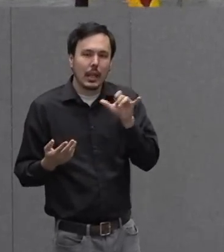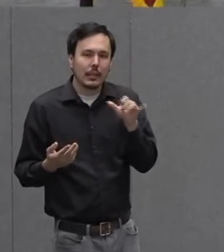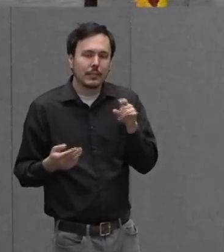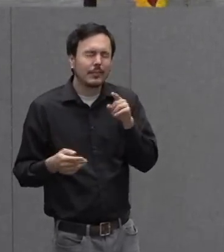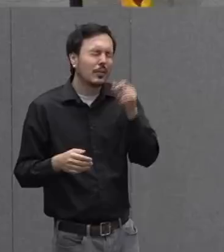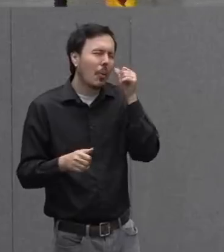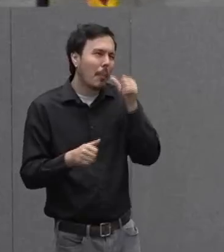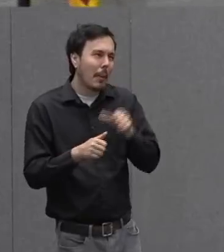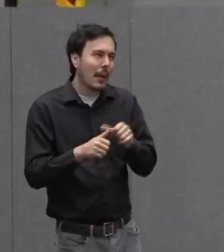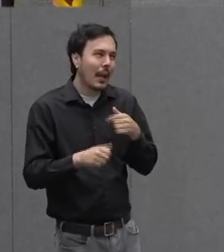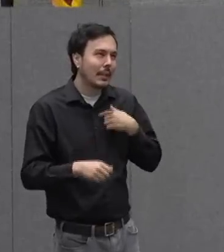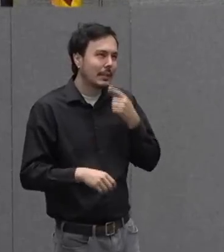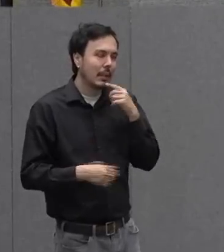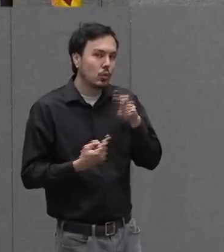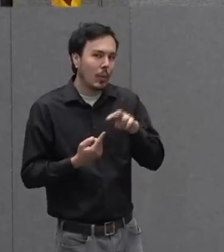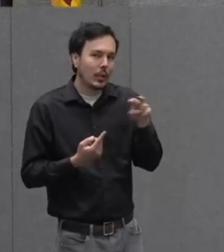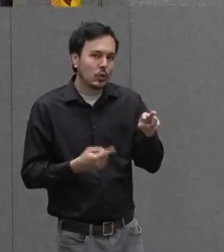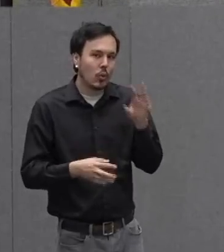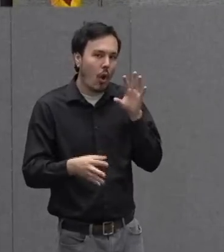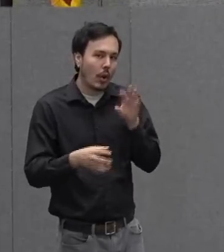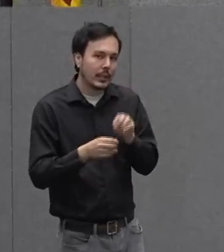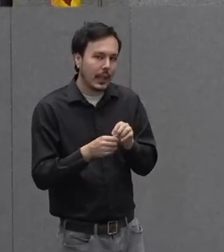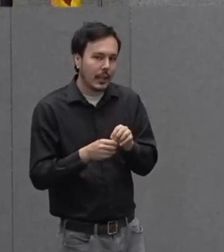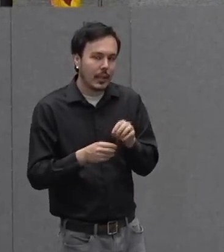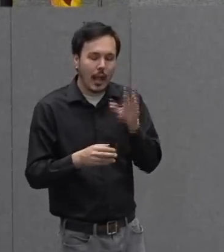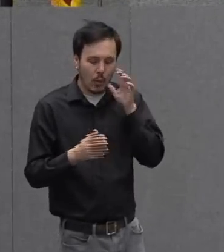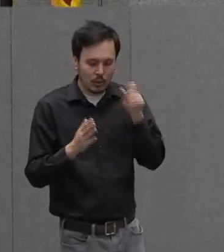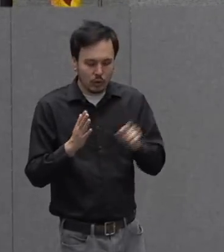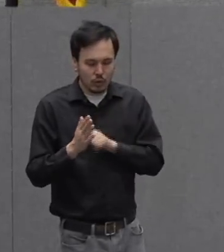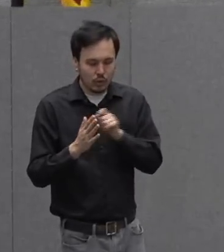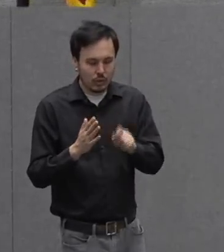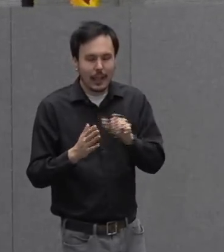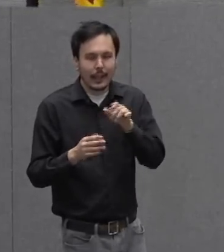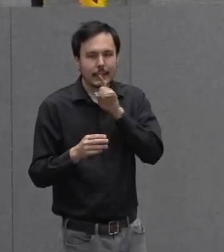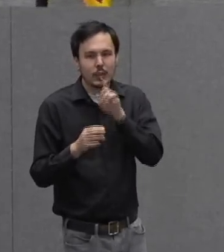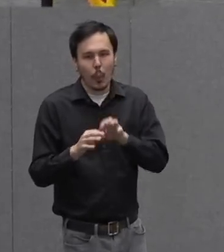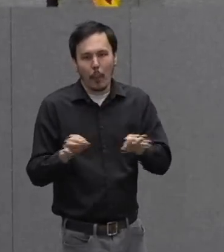I'm gonna write that on my paper and I'm gonna circle it because that's an important number, 22 altogether.